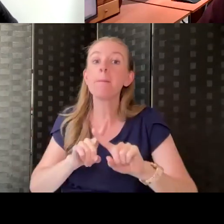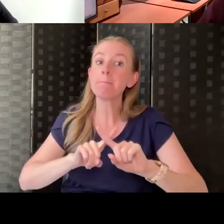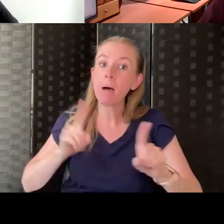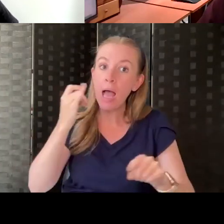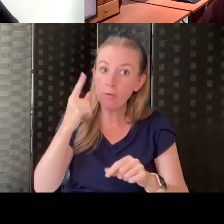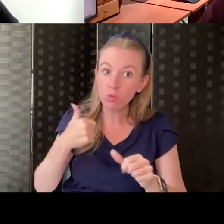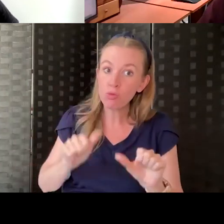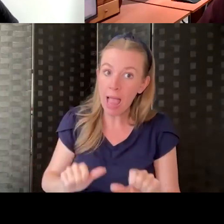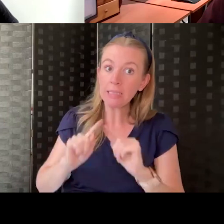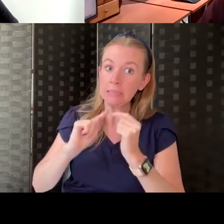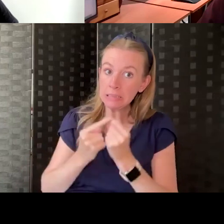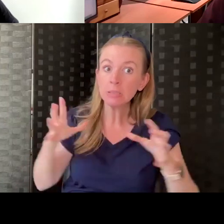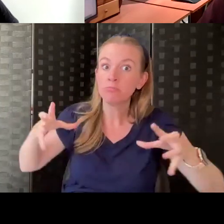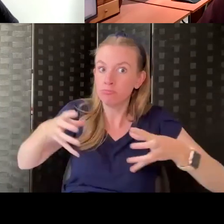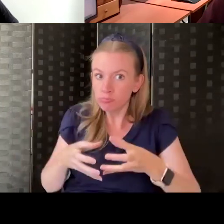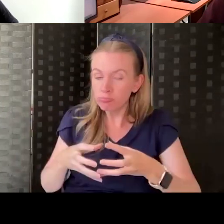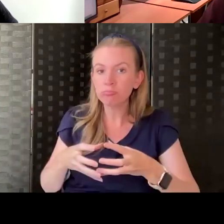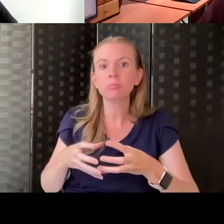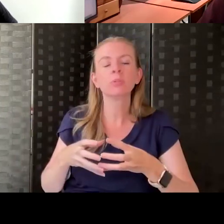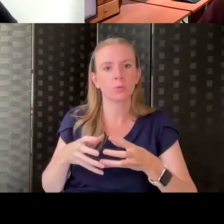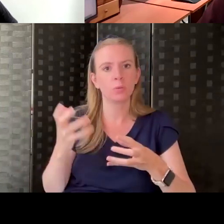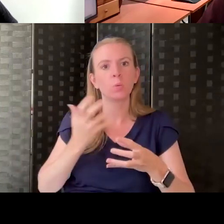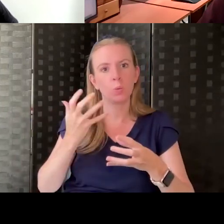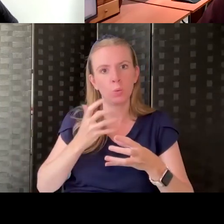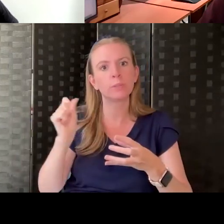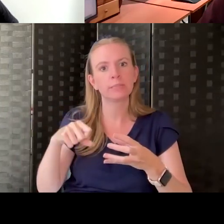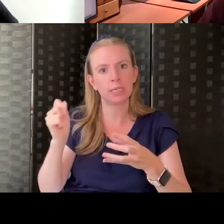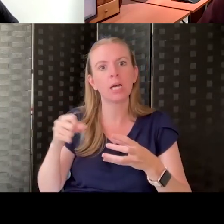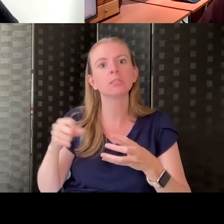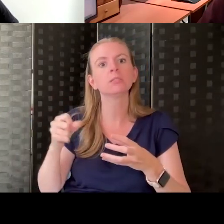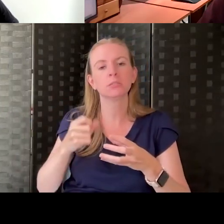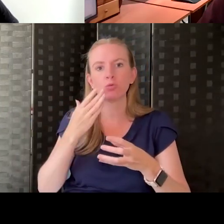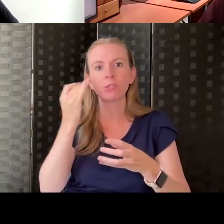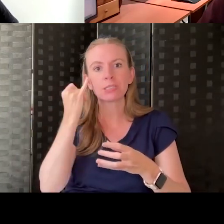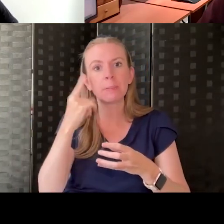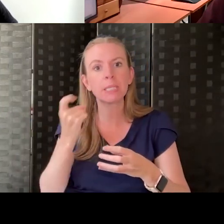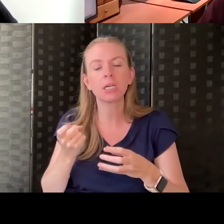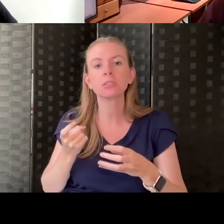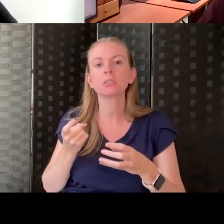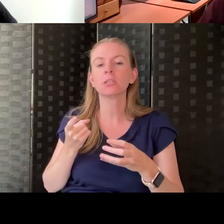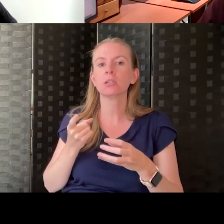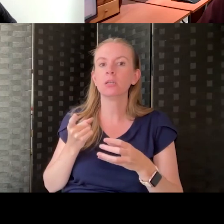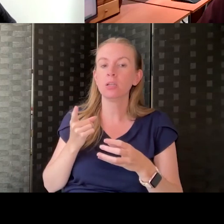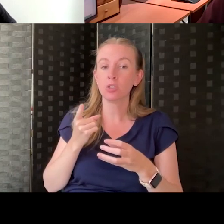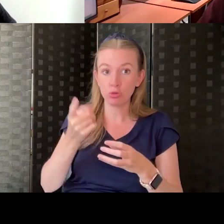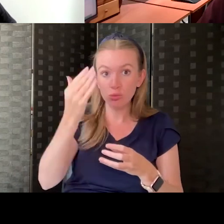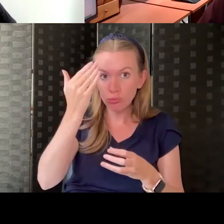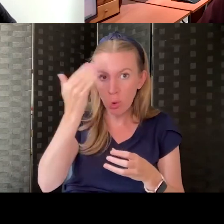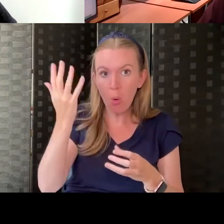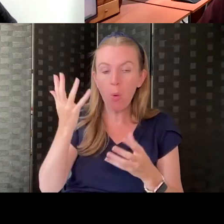resources always advocate role your own. You know what's going into your code,